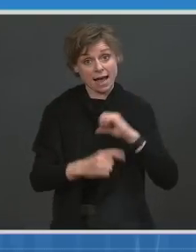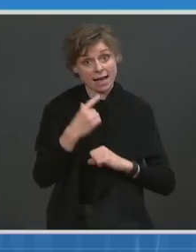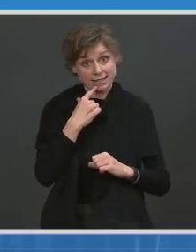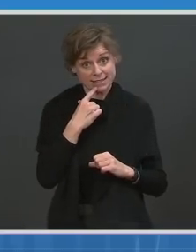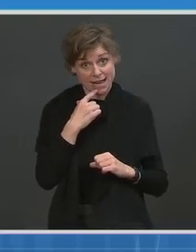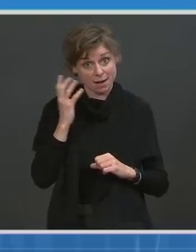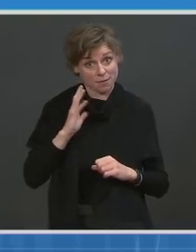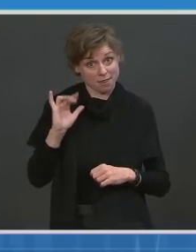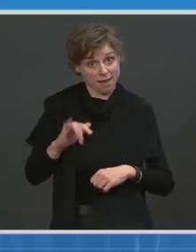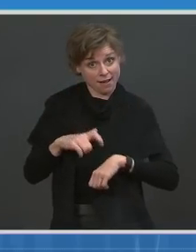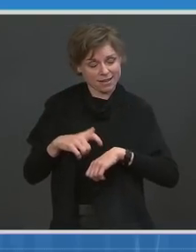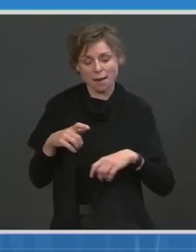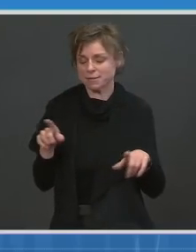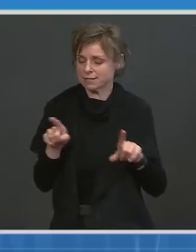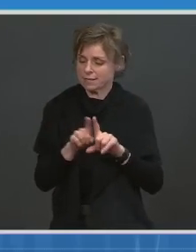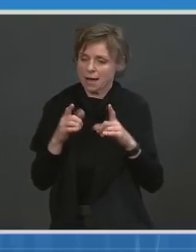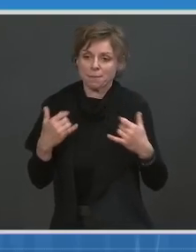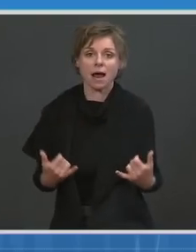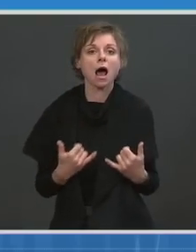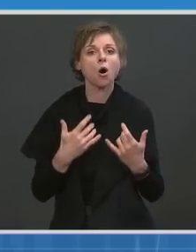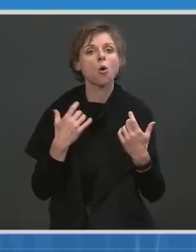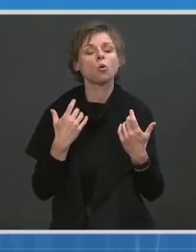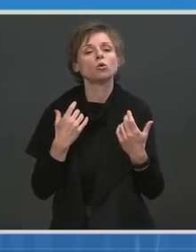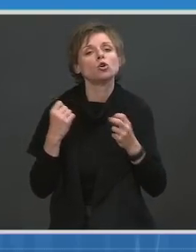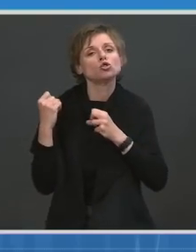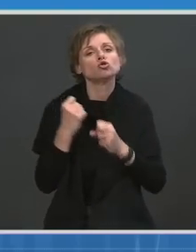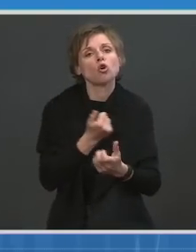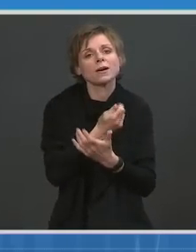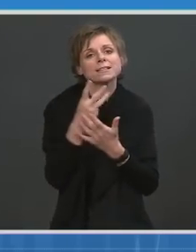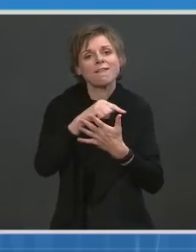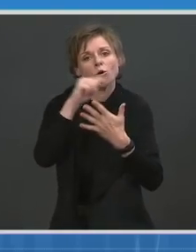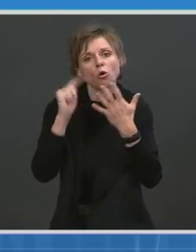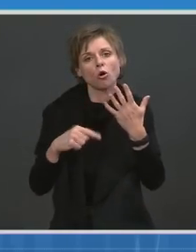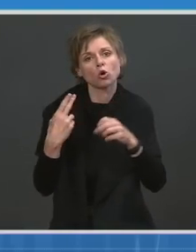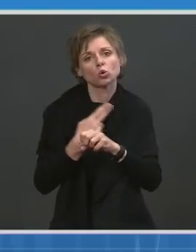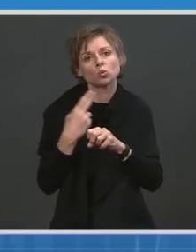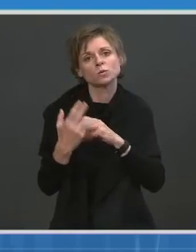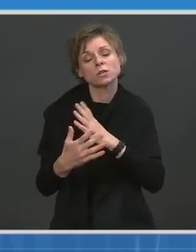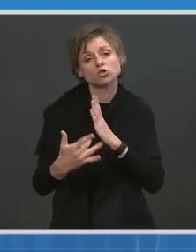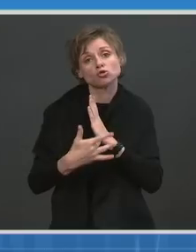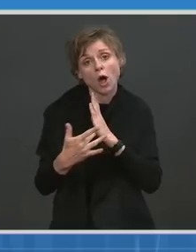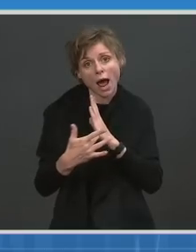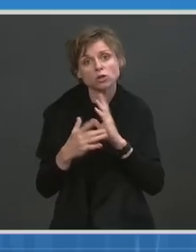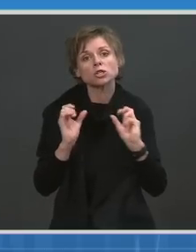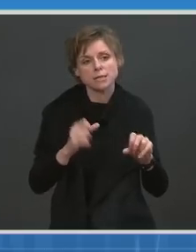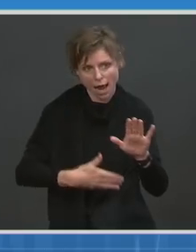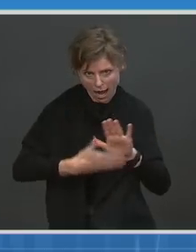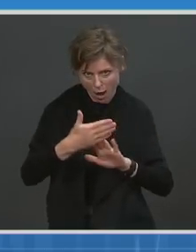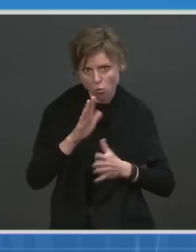layered prevention strategies can operate safely while protecting teachers, staff, and students.